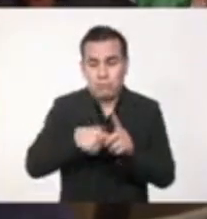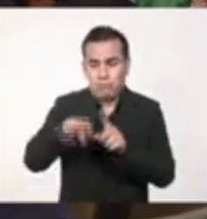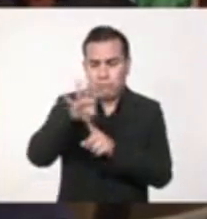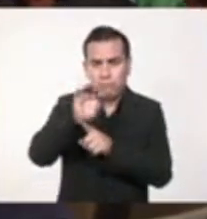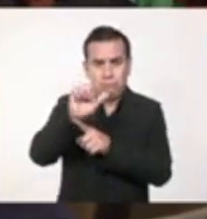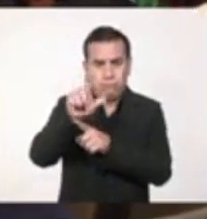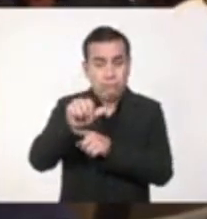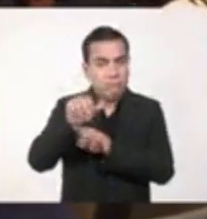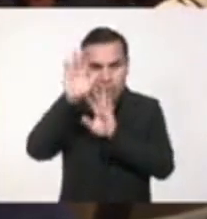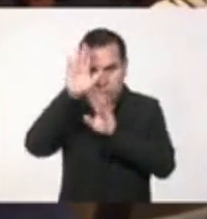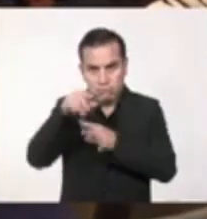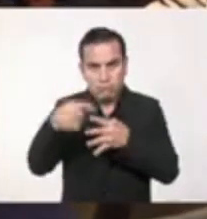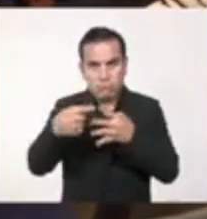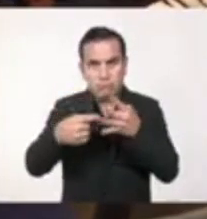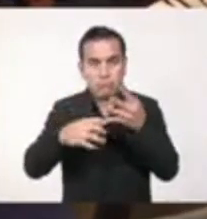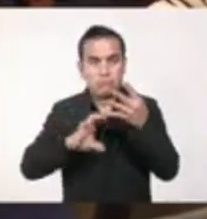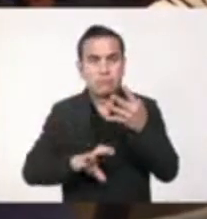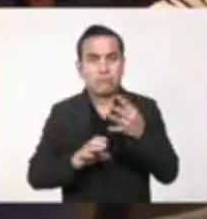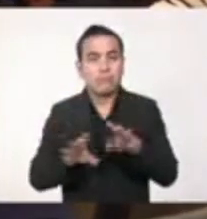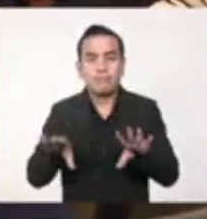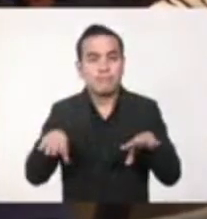Constitution say they can be removed all of a sudden no